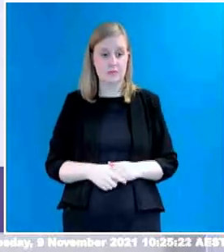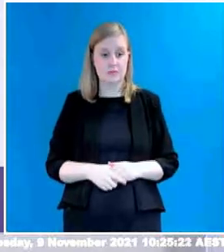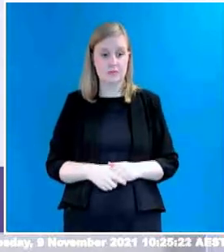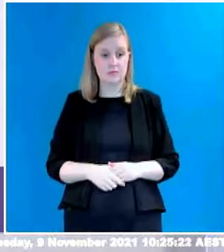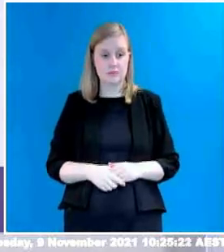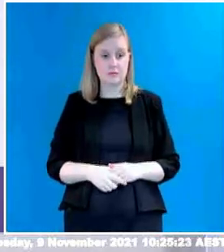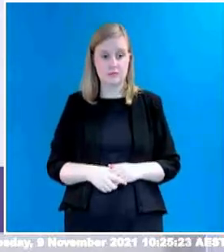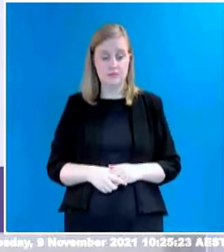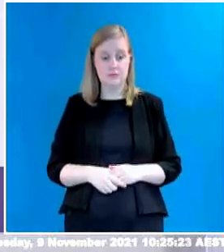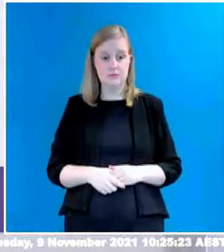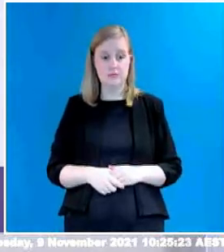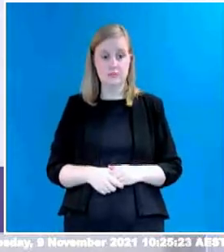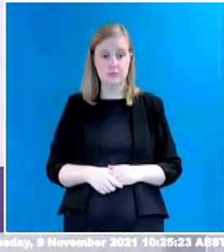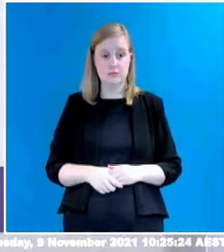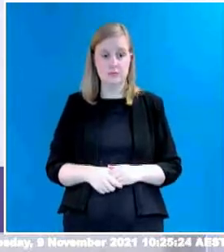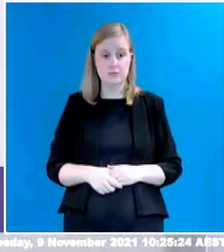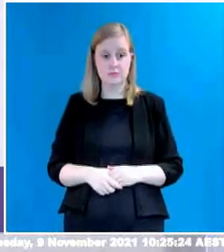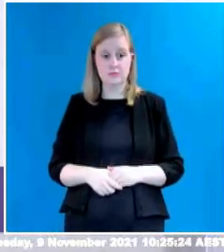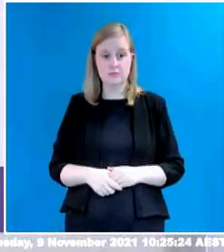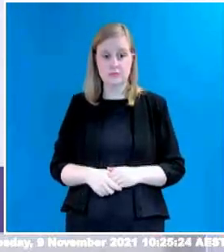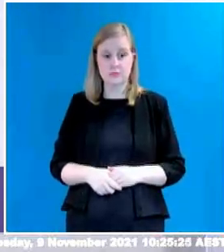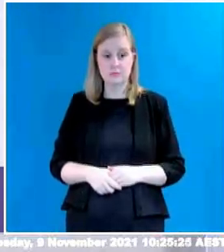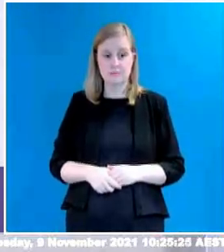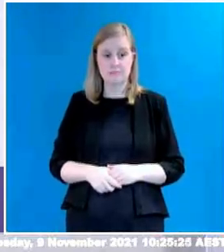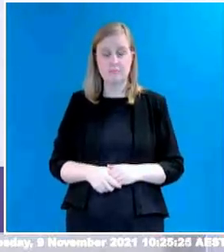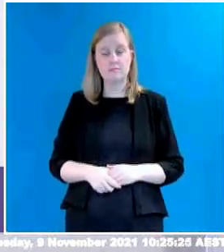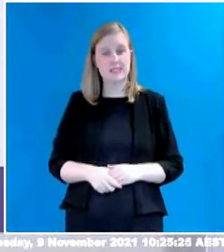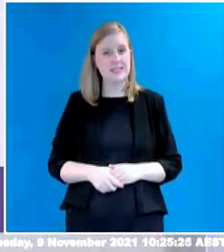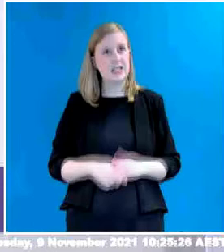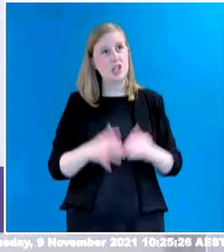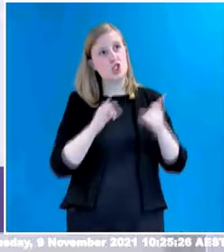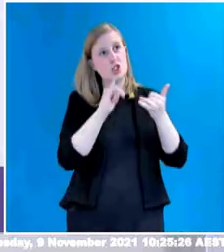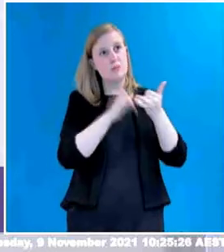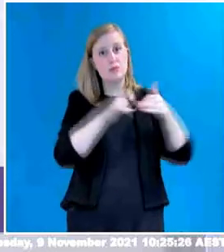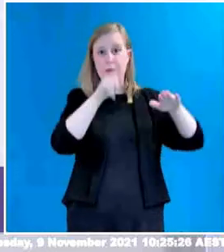I think more so at the --- less at the Supreme Court level and more at the ACAT level.